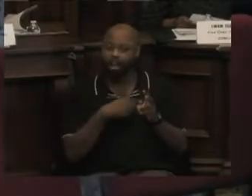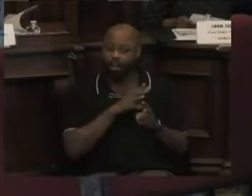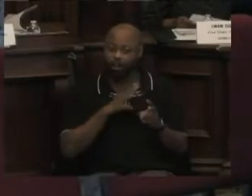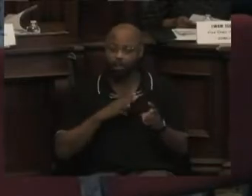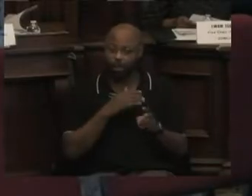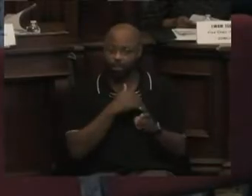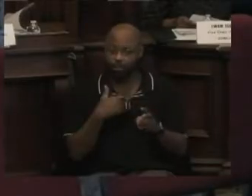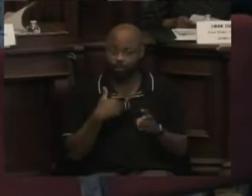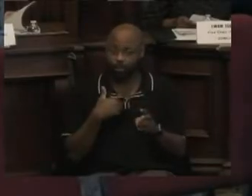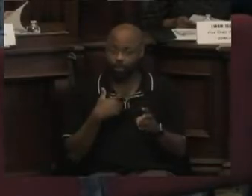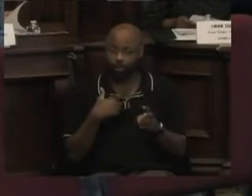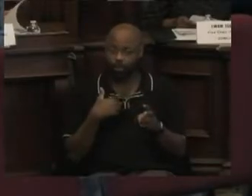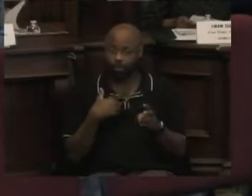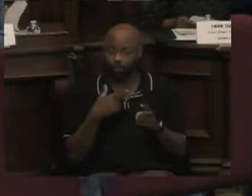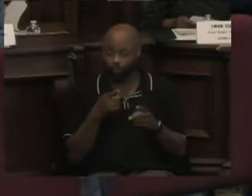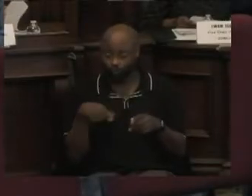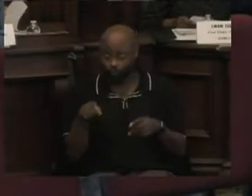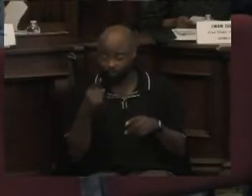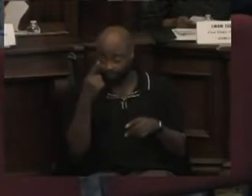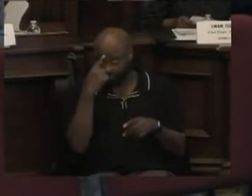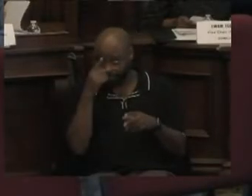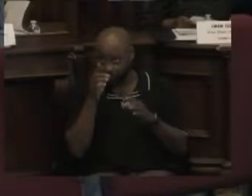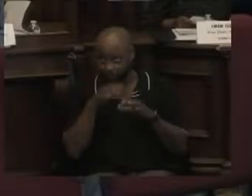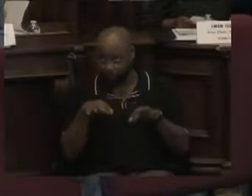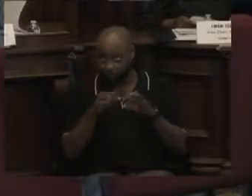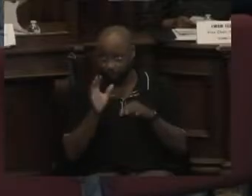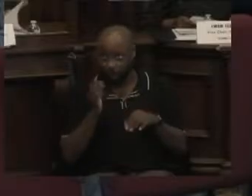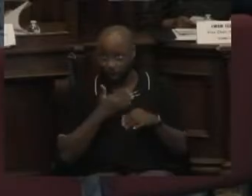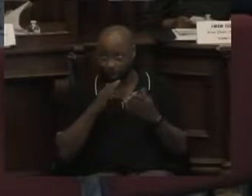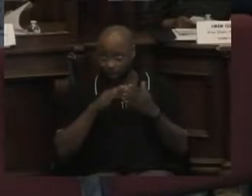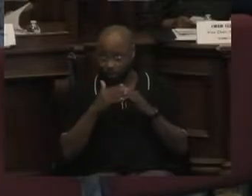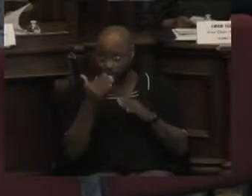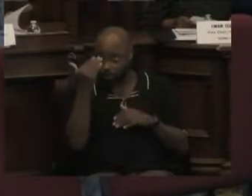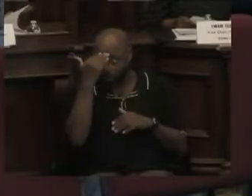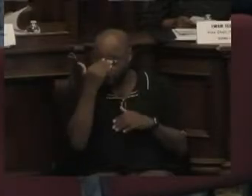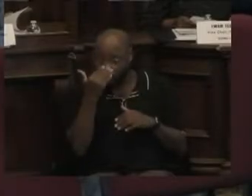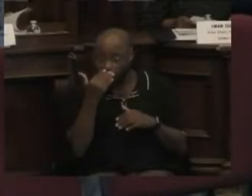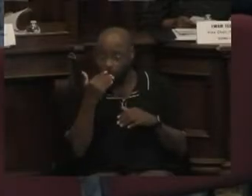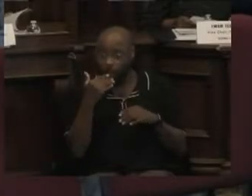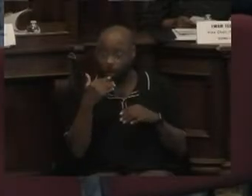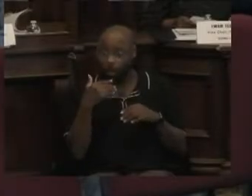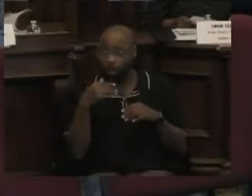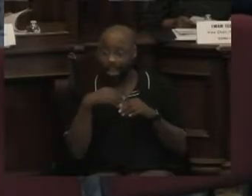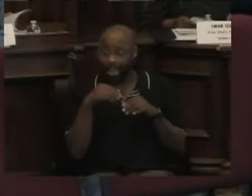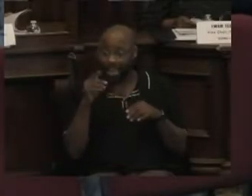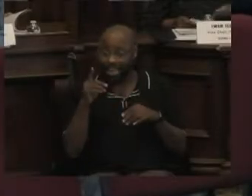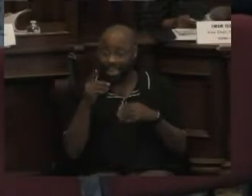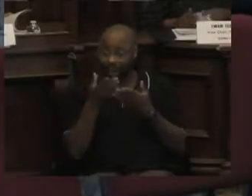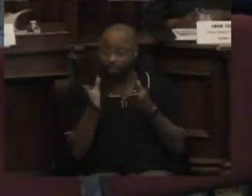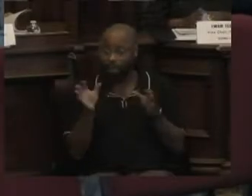areas and different topics. And certainly as board members, if there are things that you think